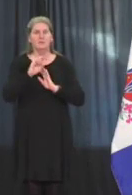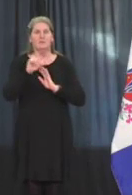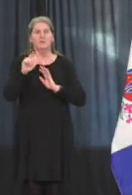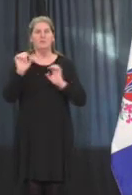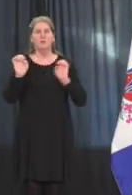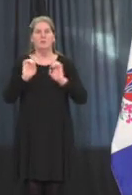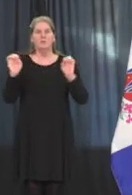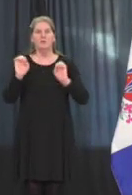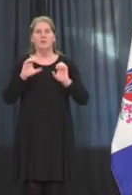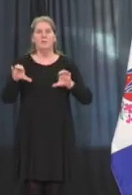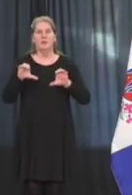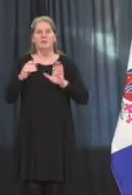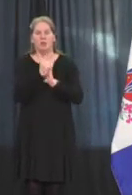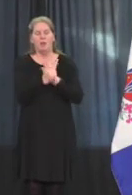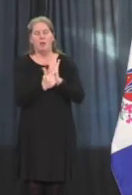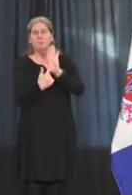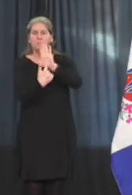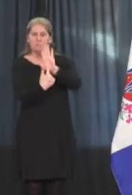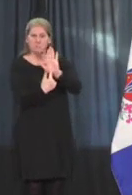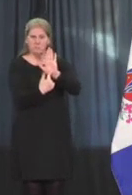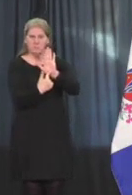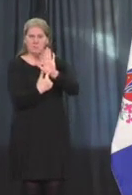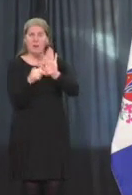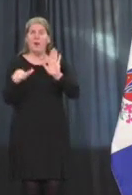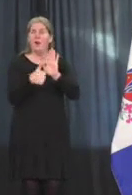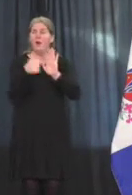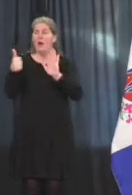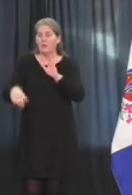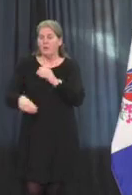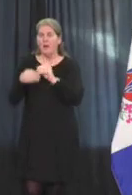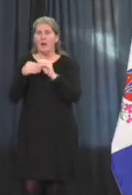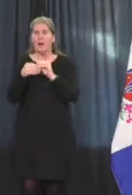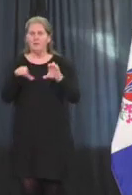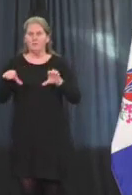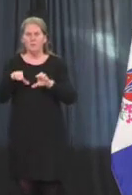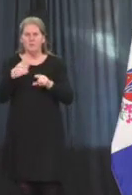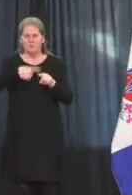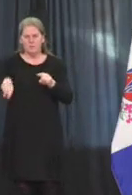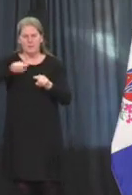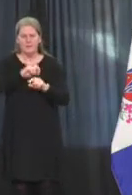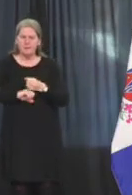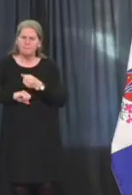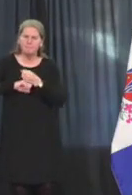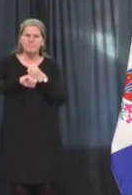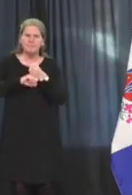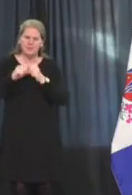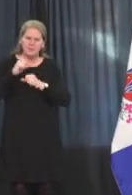MEASURES ACT AND SOME ADDITIONAL MEASURES TO STRENGTHEN OUR ABILITY TO ENFORCE THE HEALTH